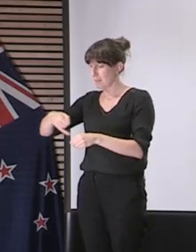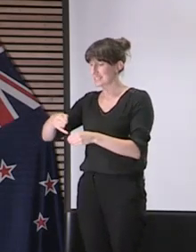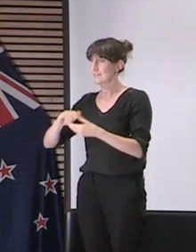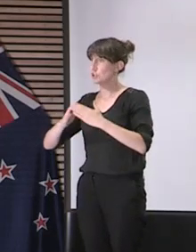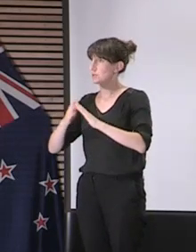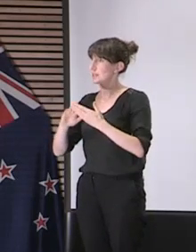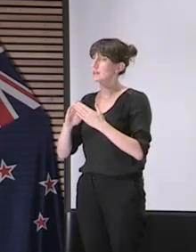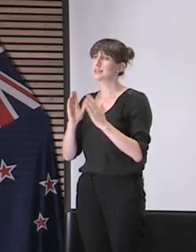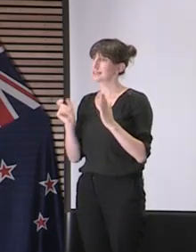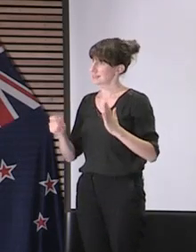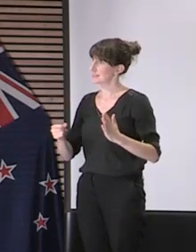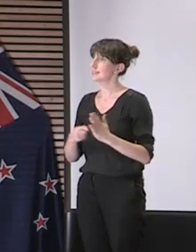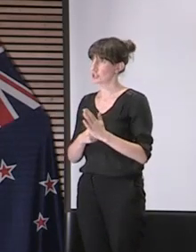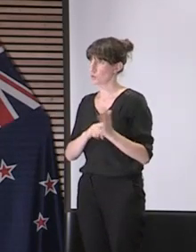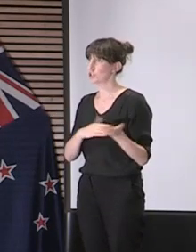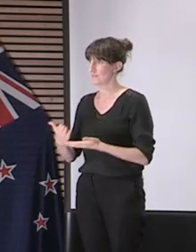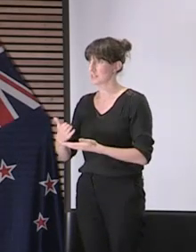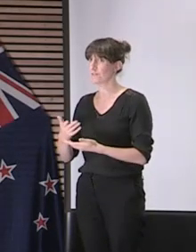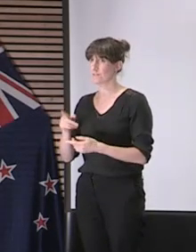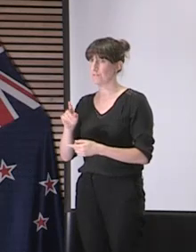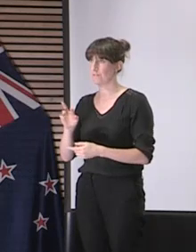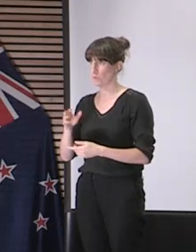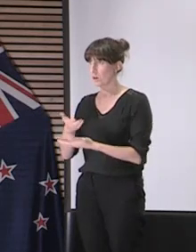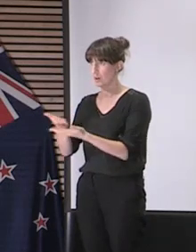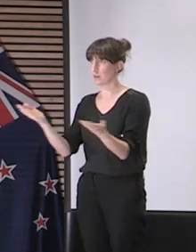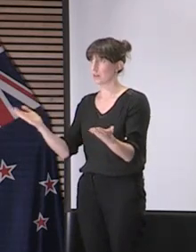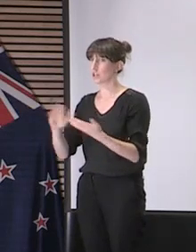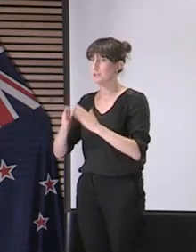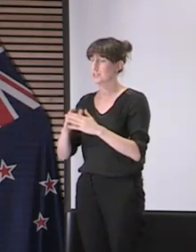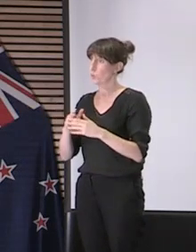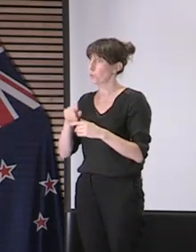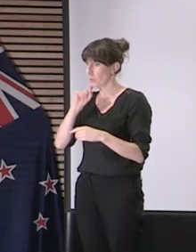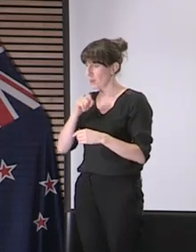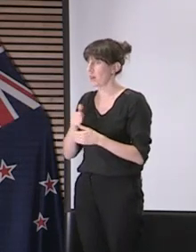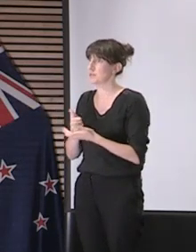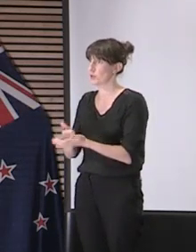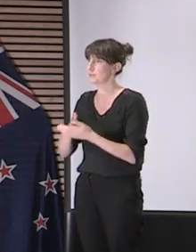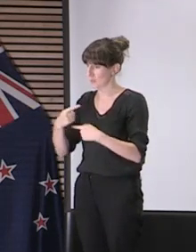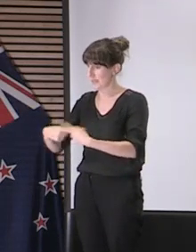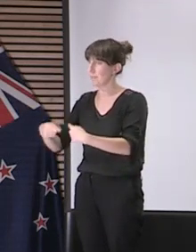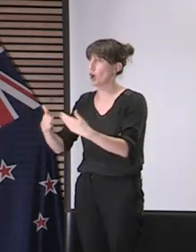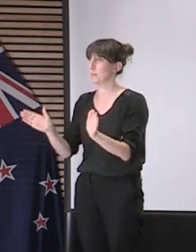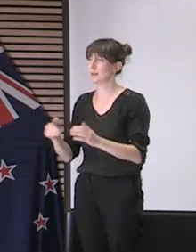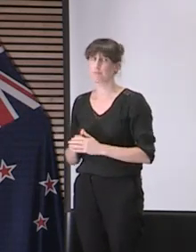about further funding. Community pharmacy and our general practices will remain the main stay of provision of